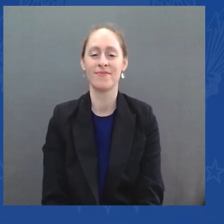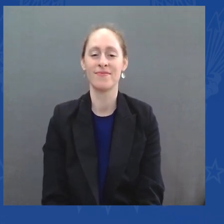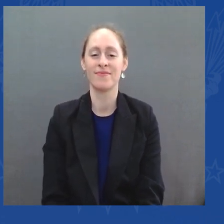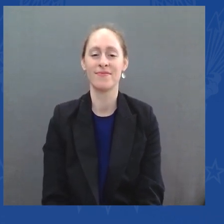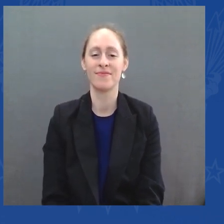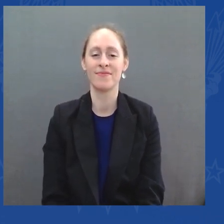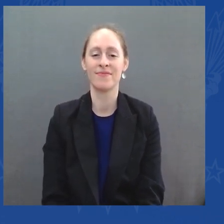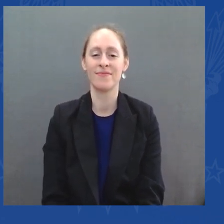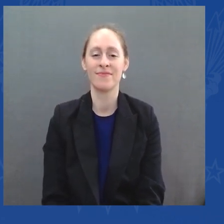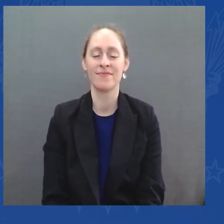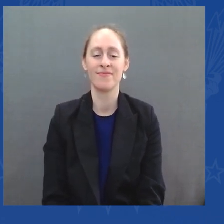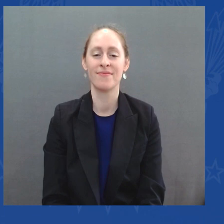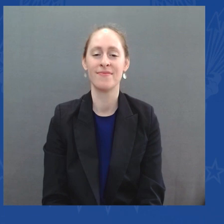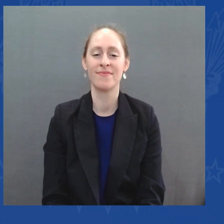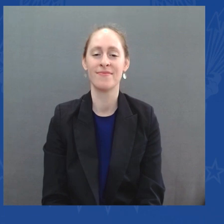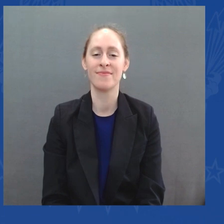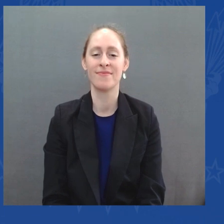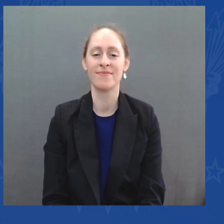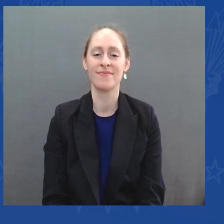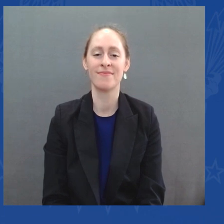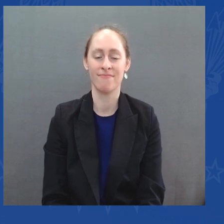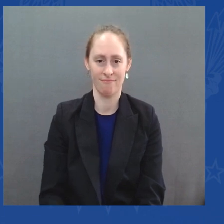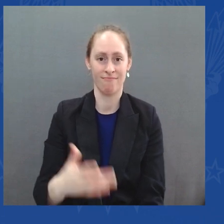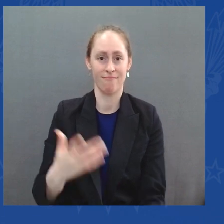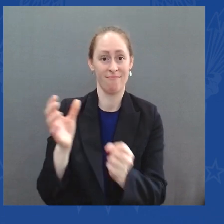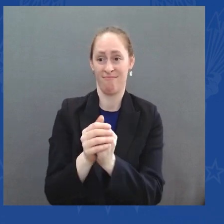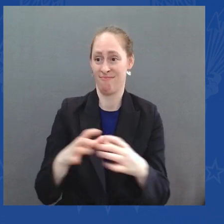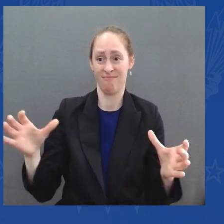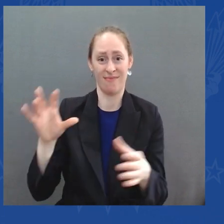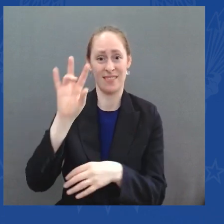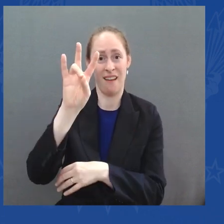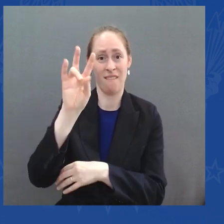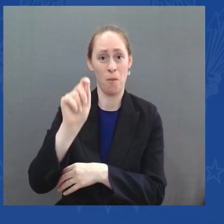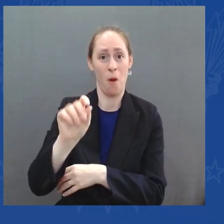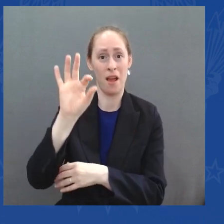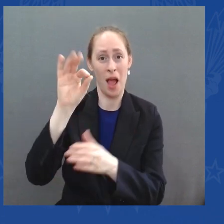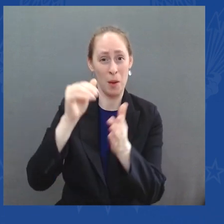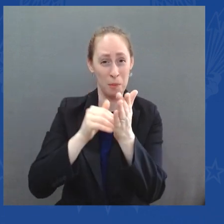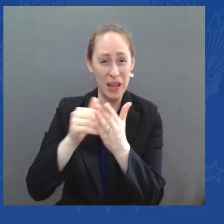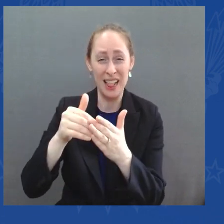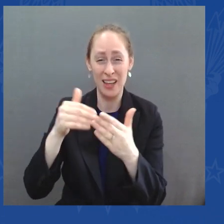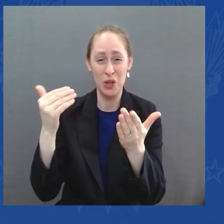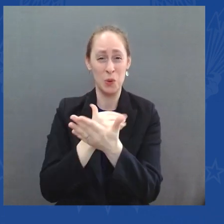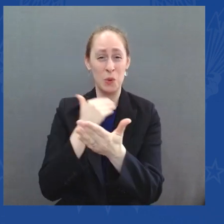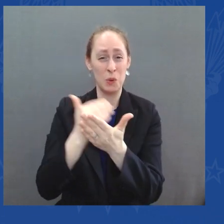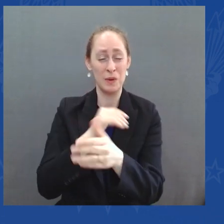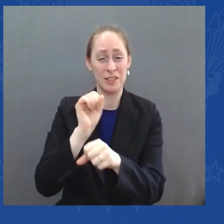More jobs in the first 14 months than any President ever -- in large part of all of you. Not a joke.